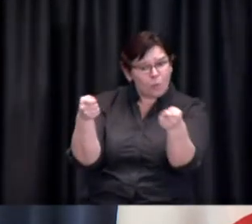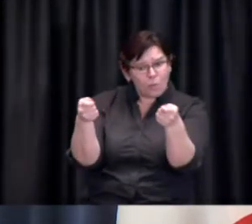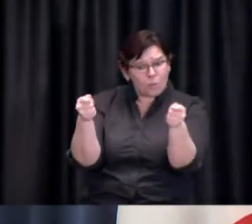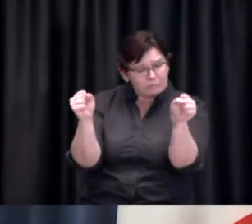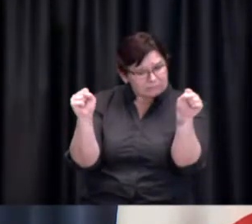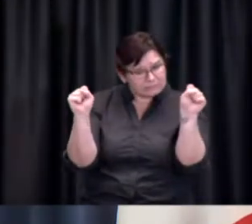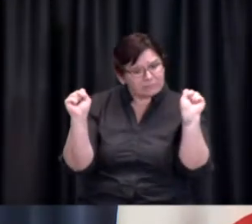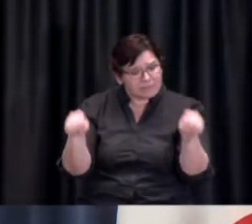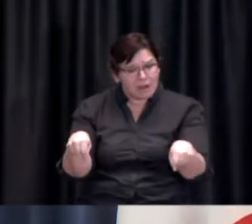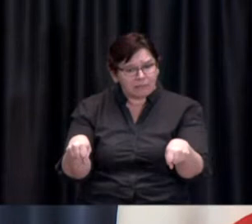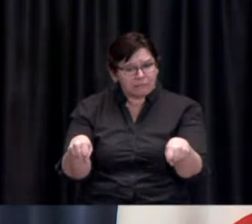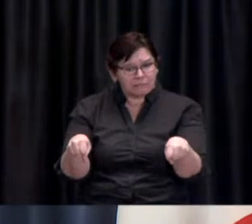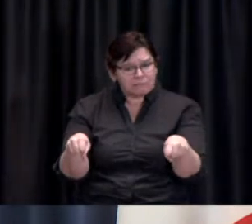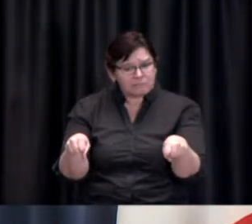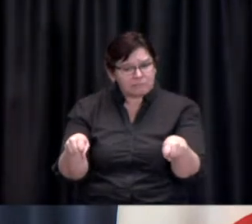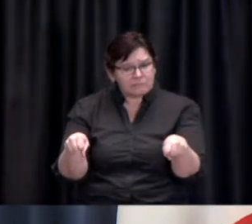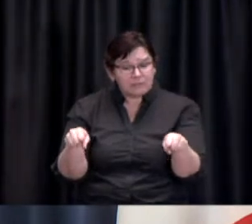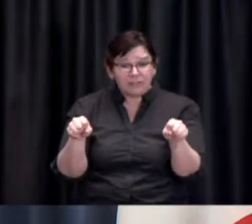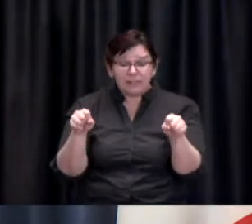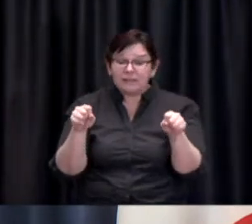That's why I remind all of us, as always,